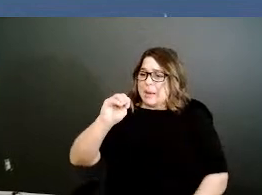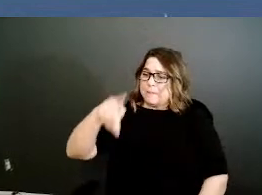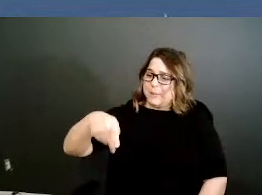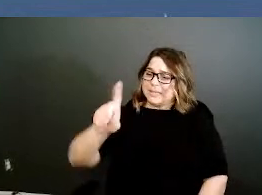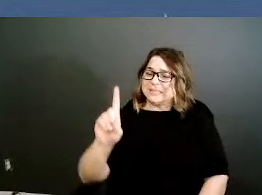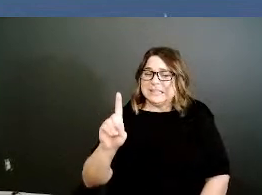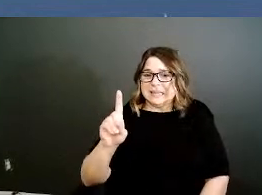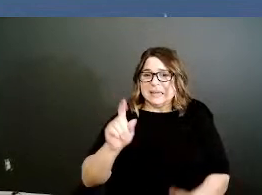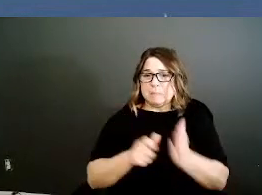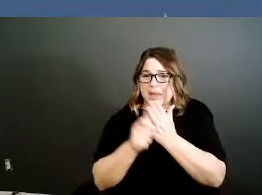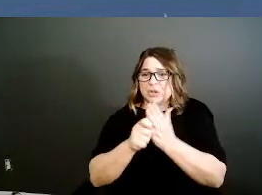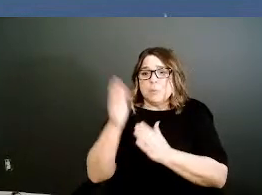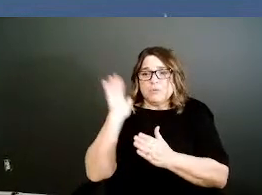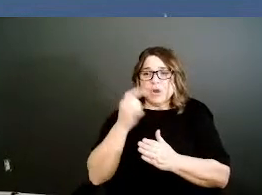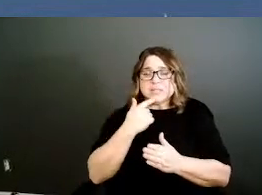THE POLICE NO LONGER HAVE ANY TEXT IN THEIR MANUAL